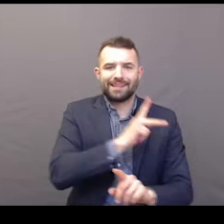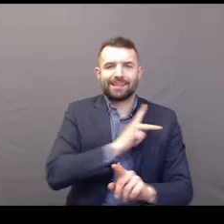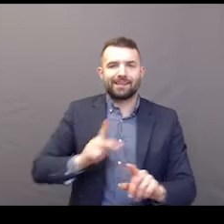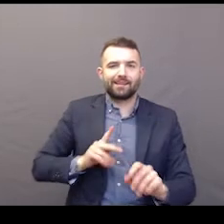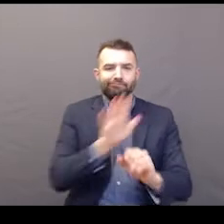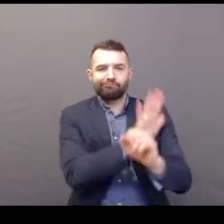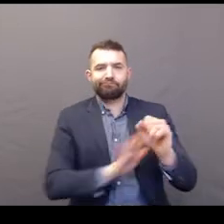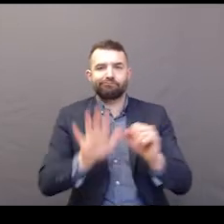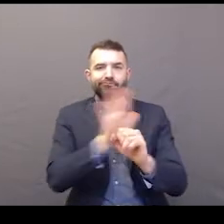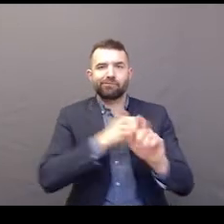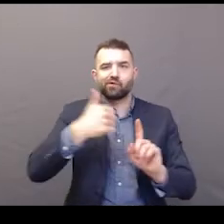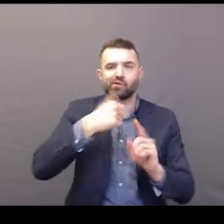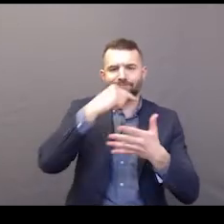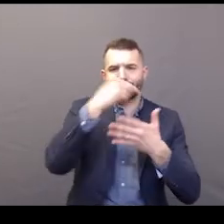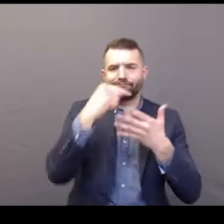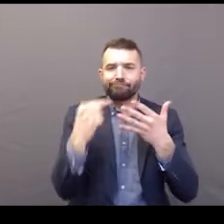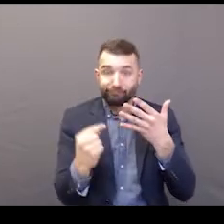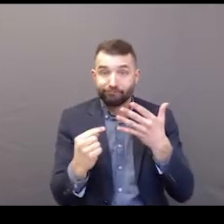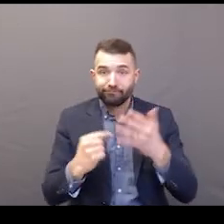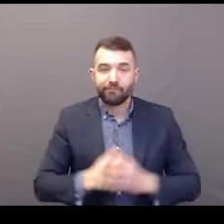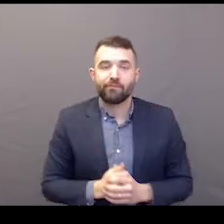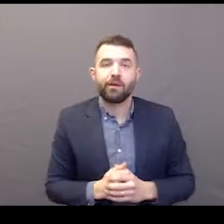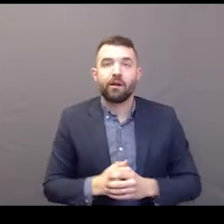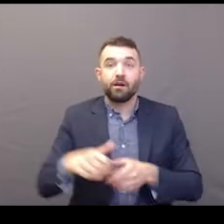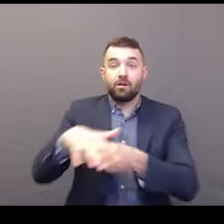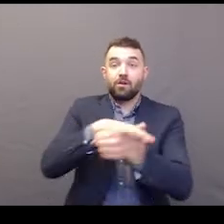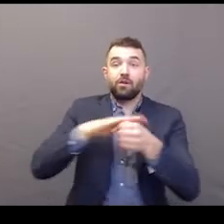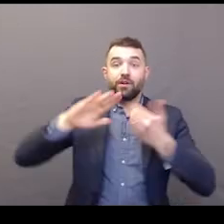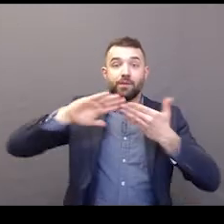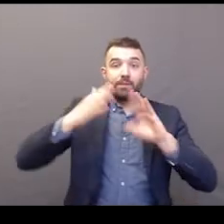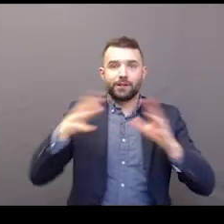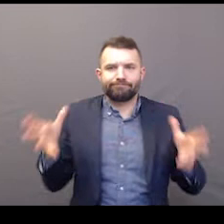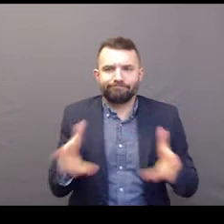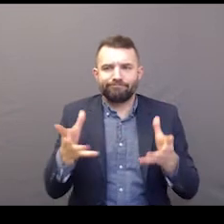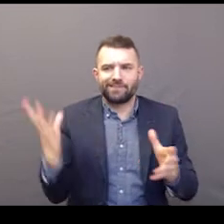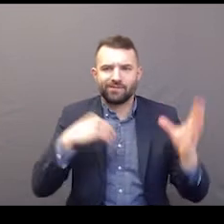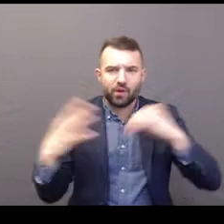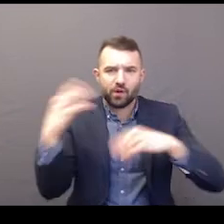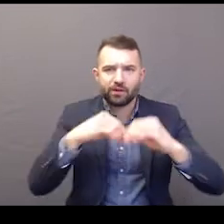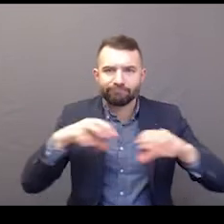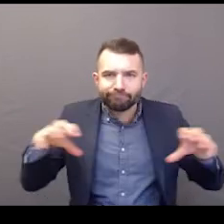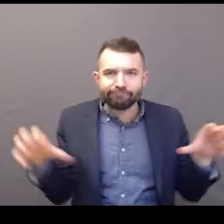out of a local, community-driven effort to include the project on the Sound Transit 3 (or "ST3") ballot,